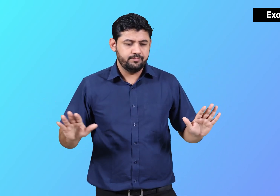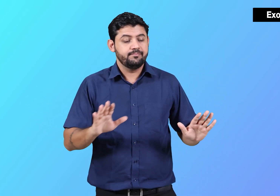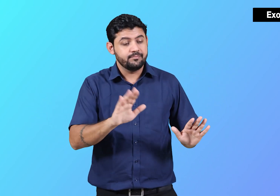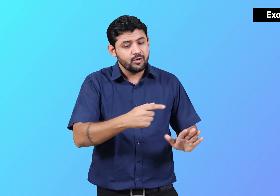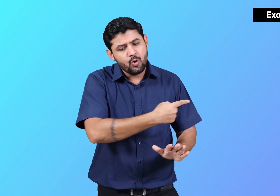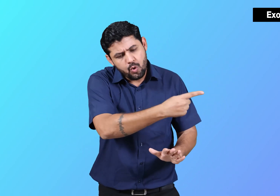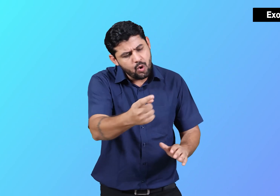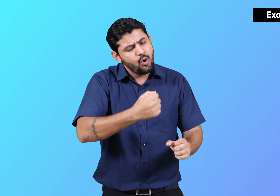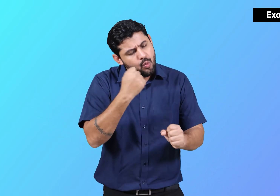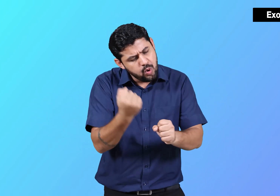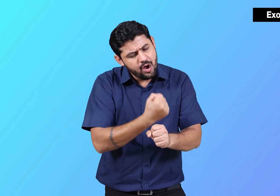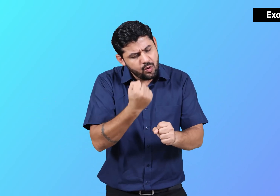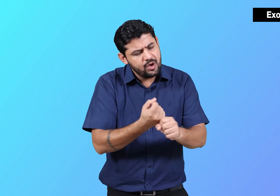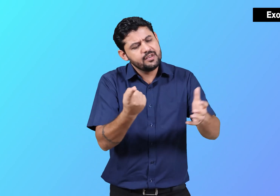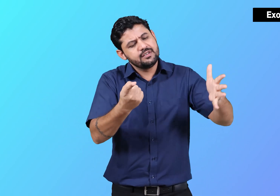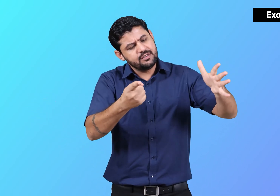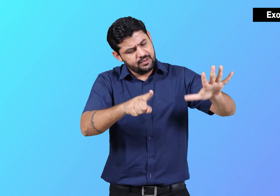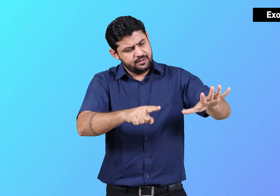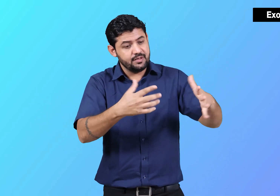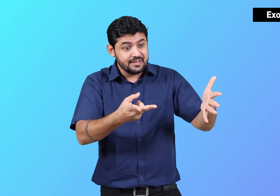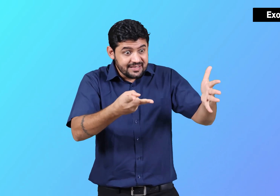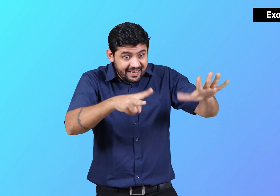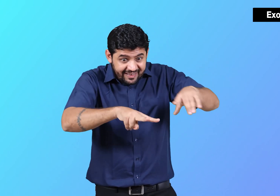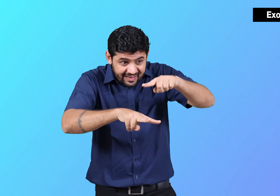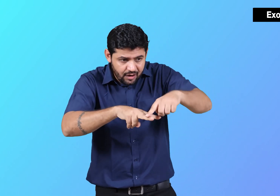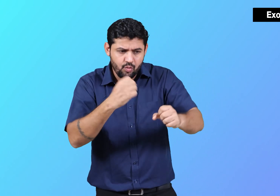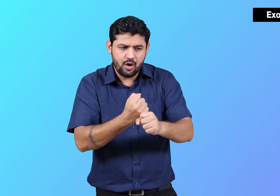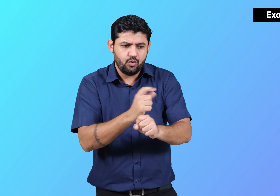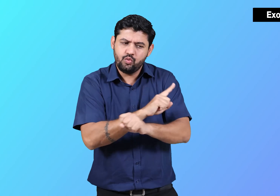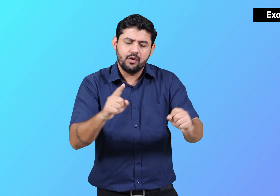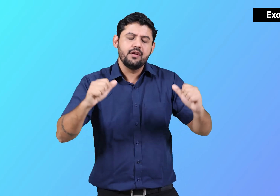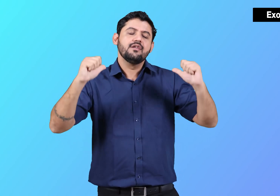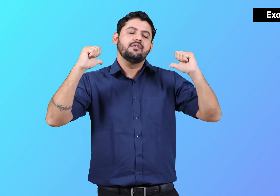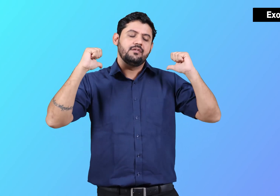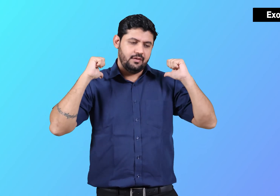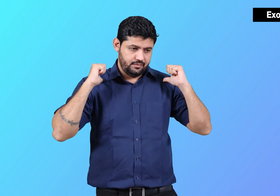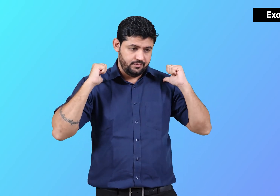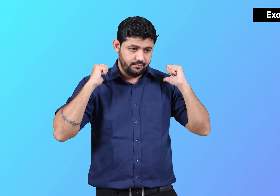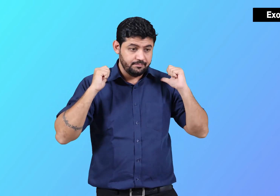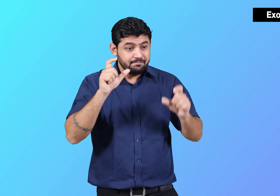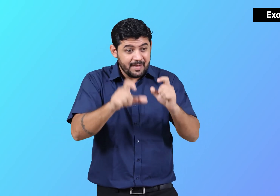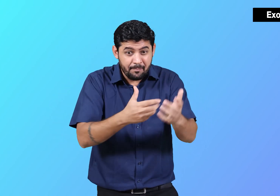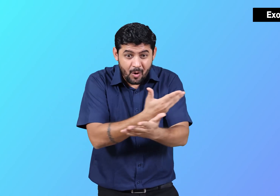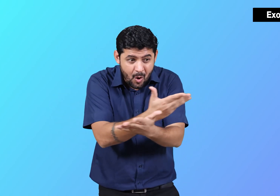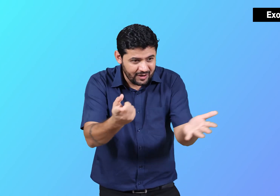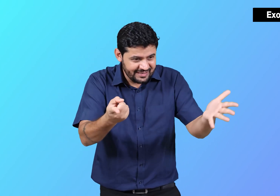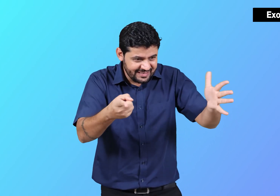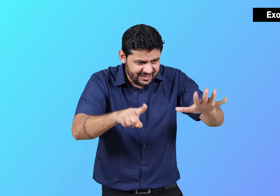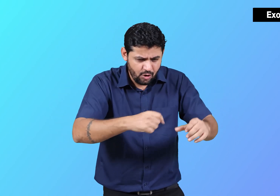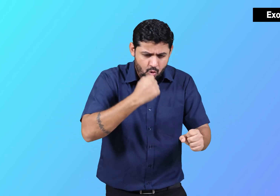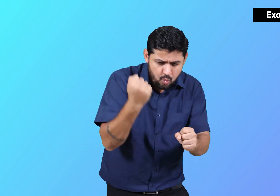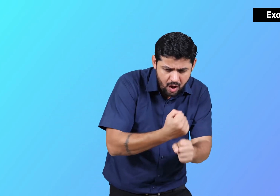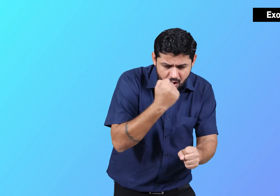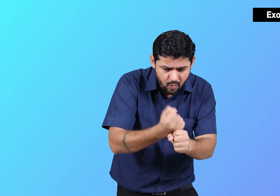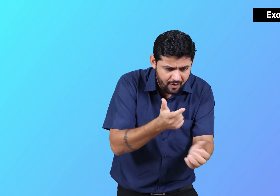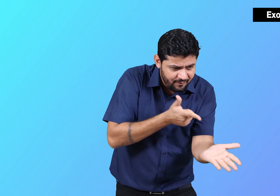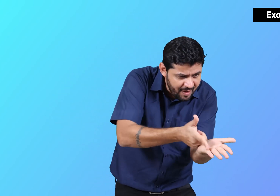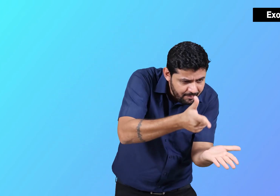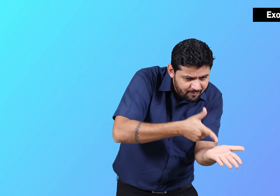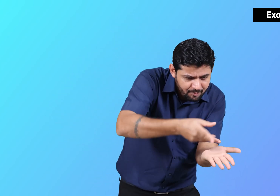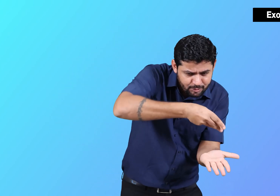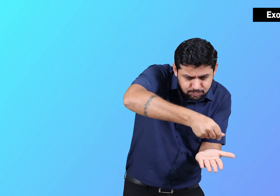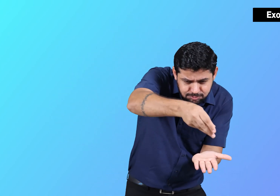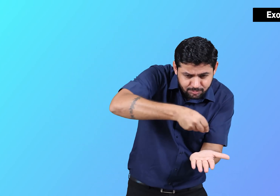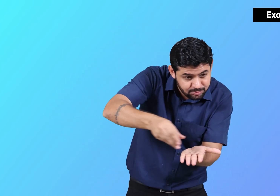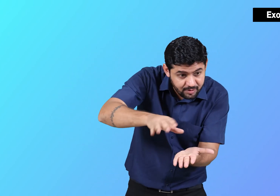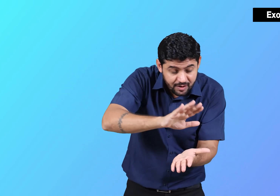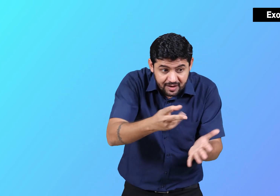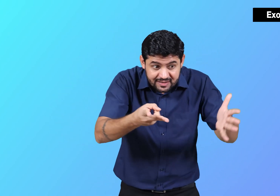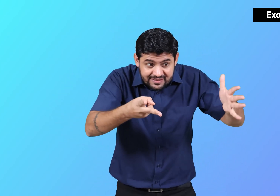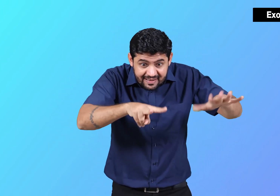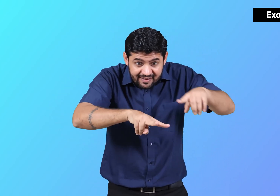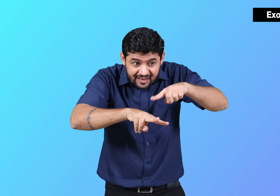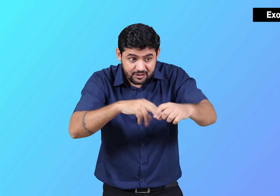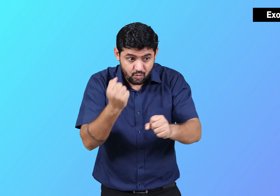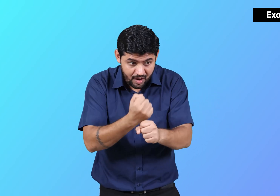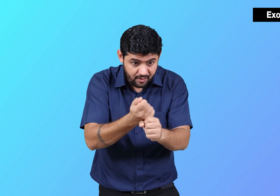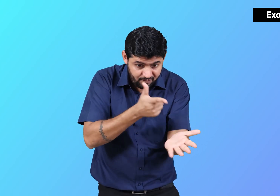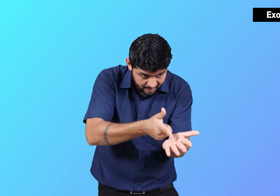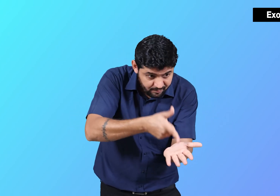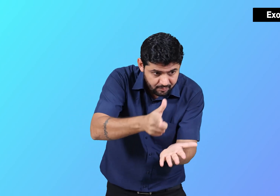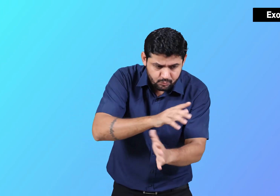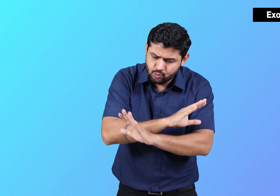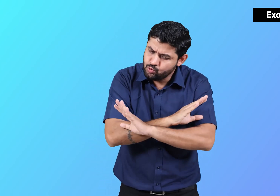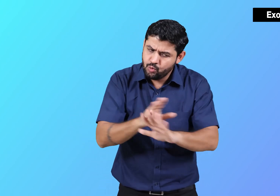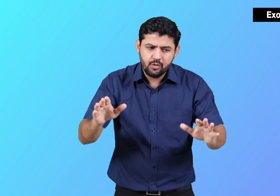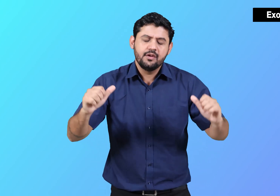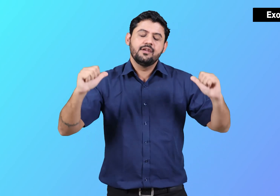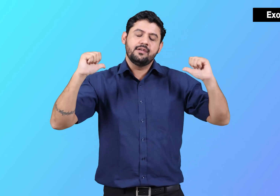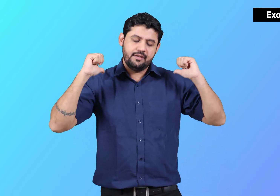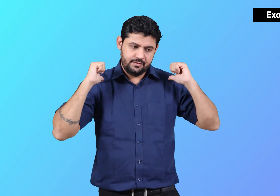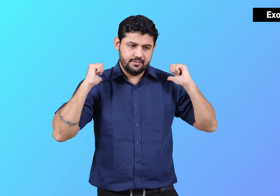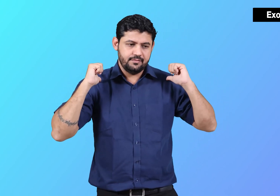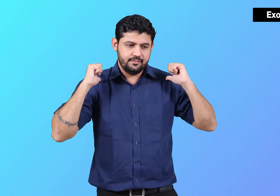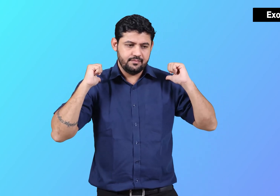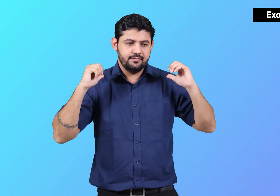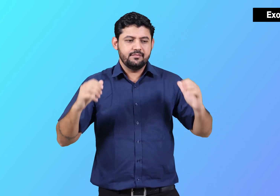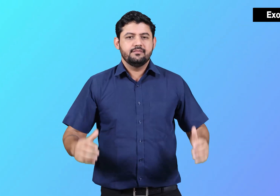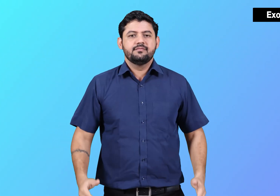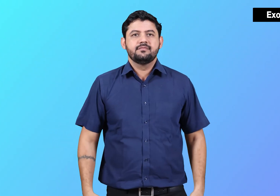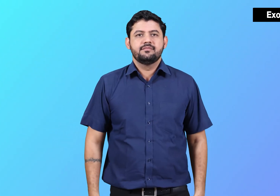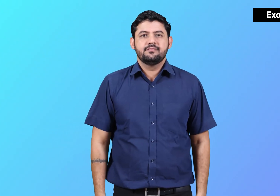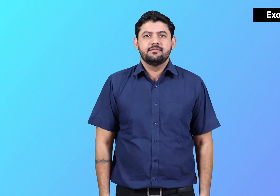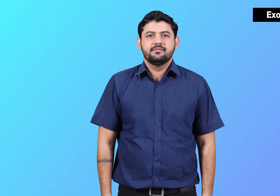“You will work for six days, but on the seventh day, you must rest. You must rest even during the times of planting and harvesting.